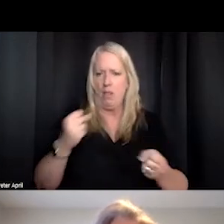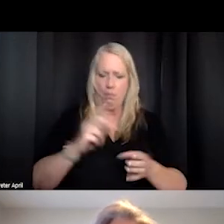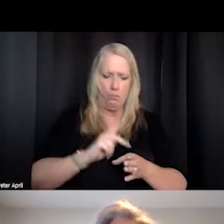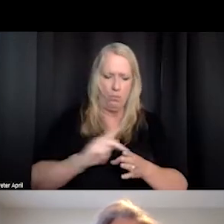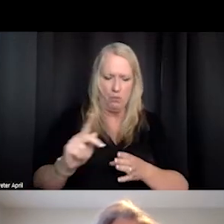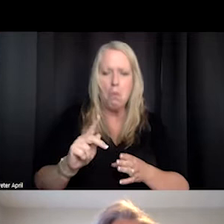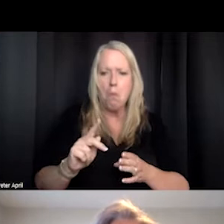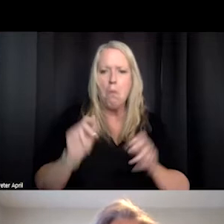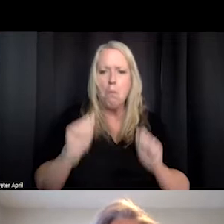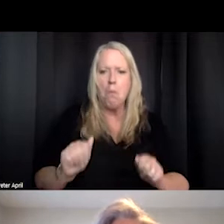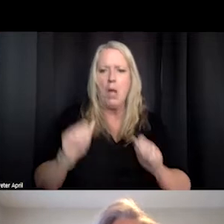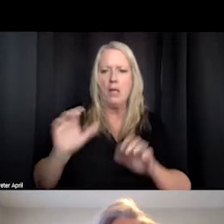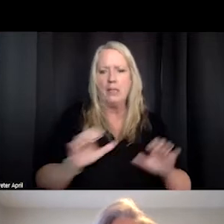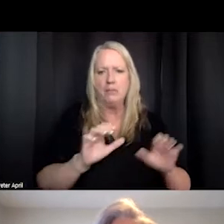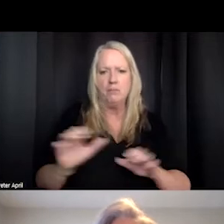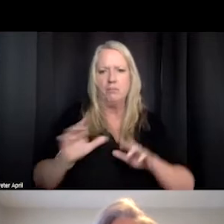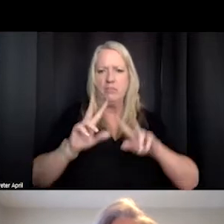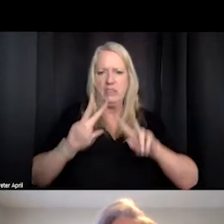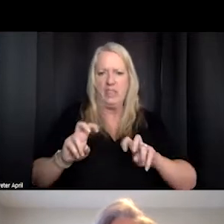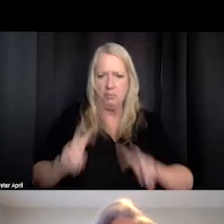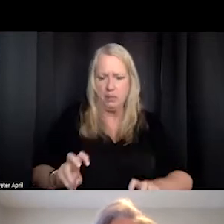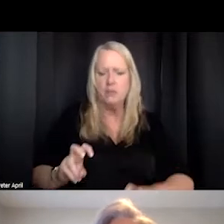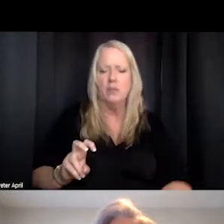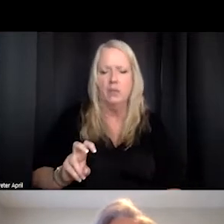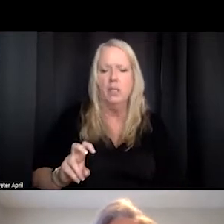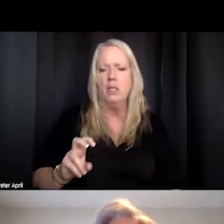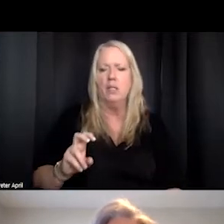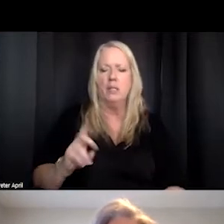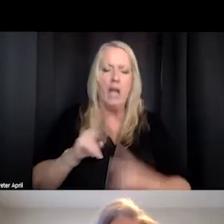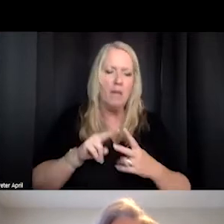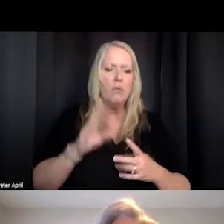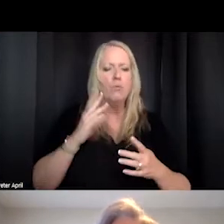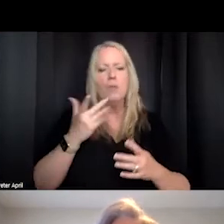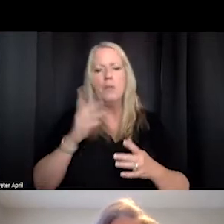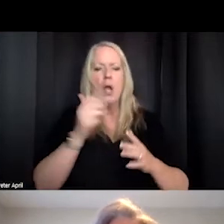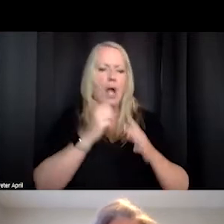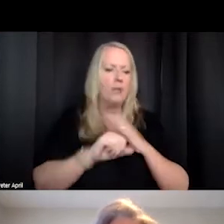CONDUCT AN ASSESSMENT. WITHIN, WITHIN, THEIR, UNDER STATE LAW WITHIN THEIR SCOPE OF PRACTICE.